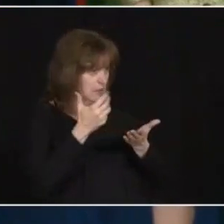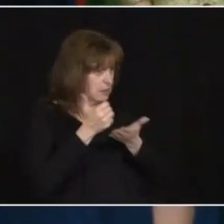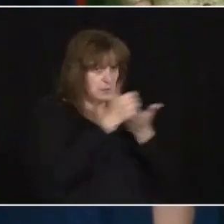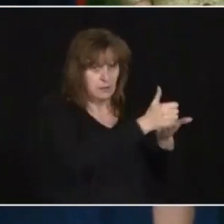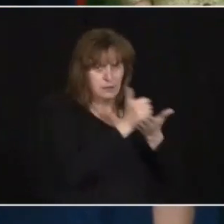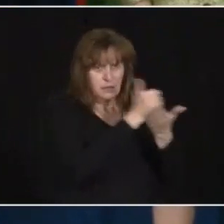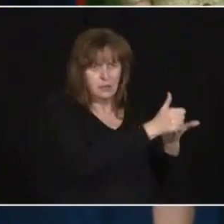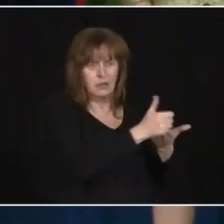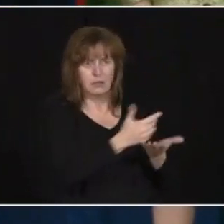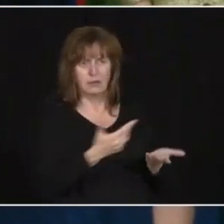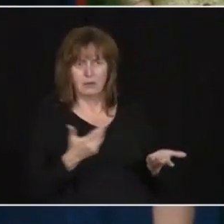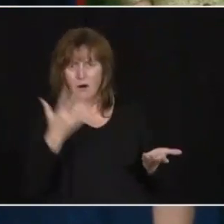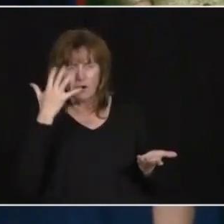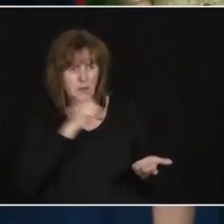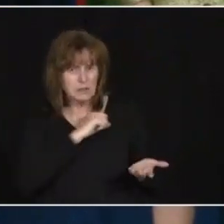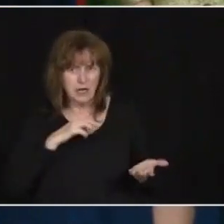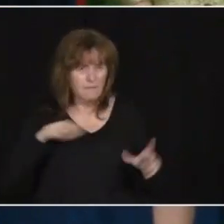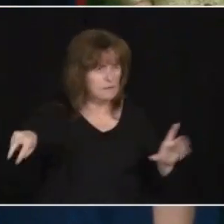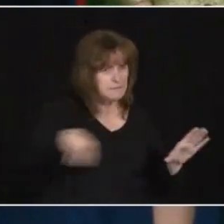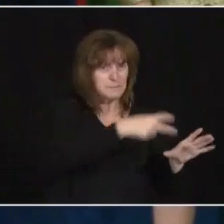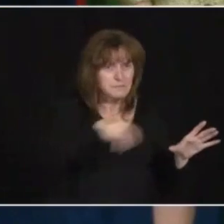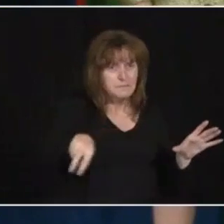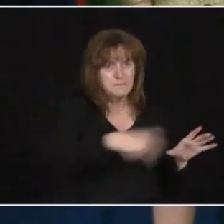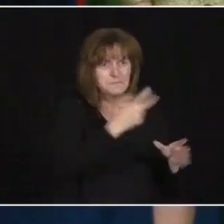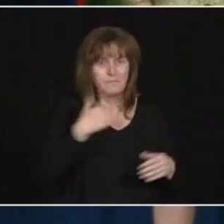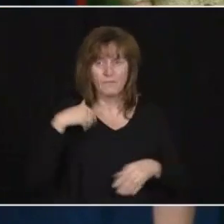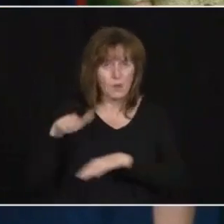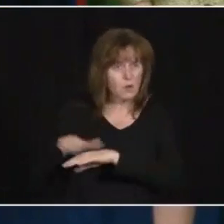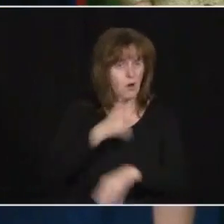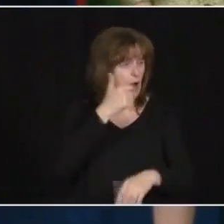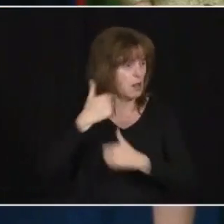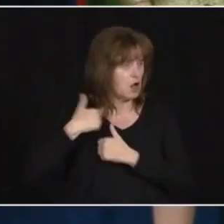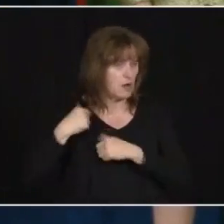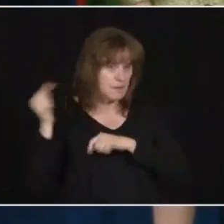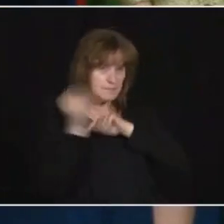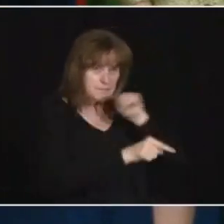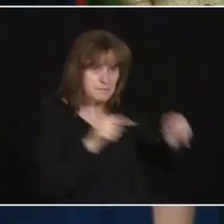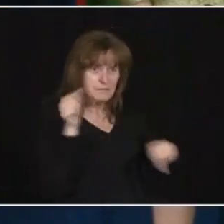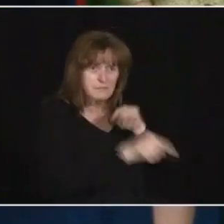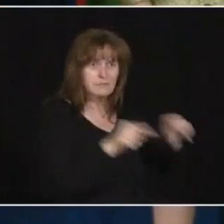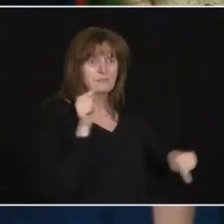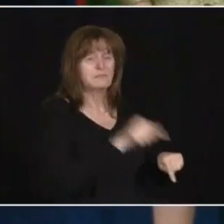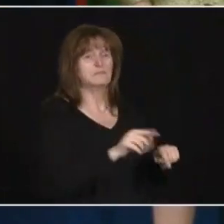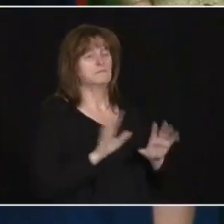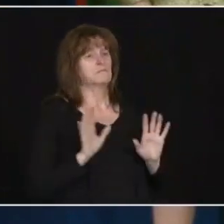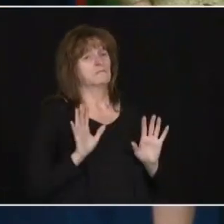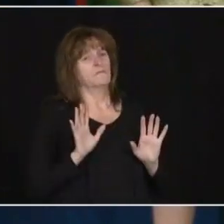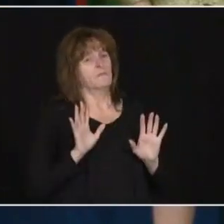it's transferring staff from the hospitals or bringing in the military. It's all hands on deck.